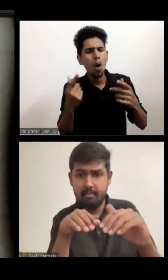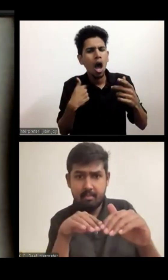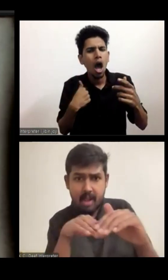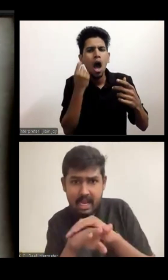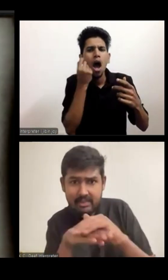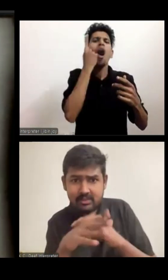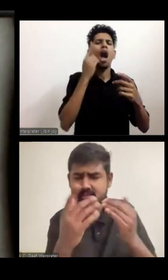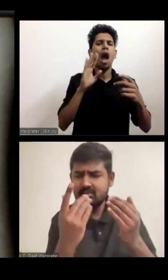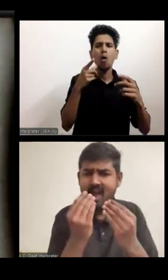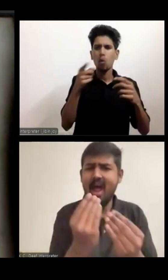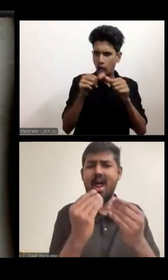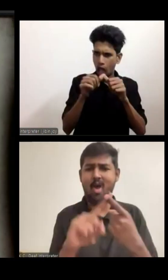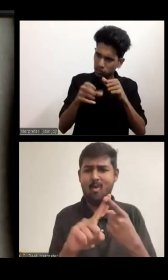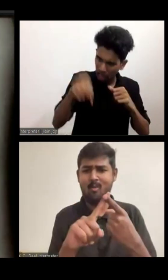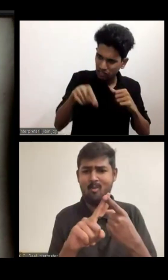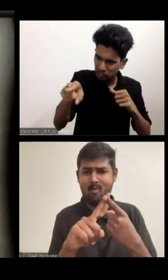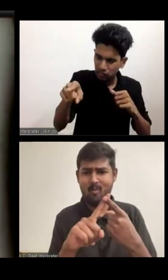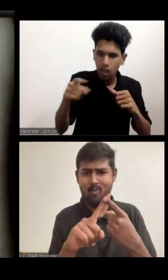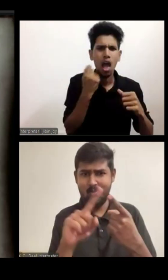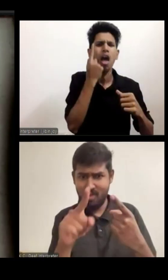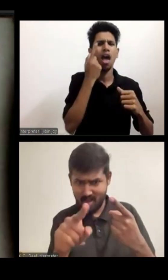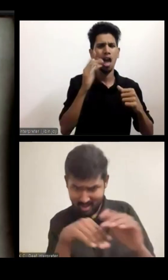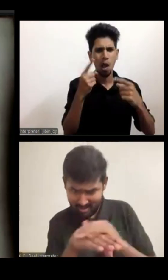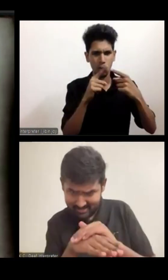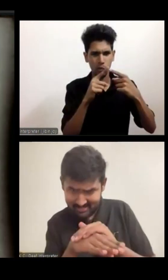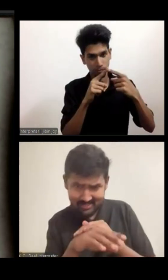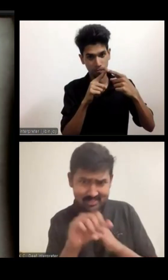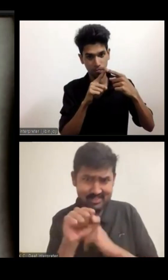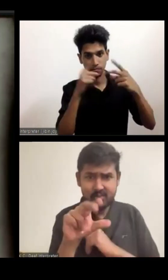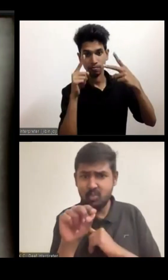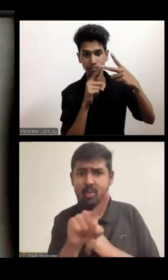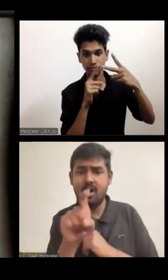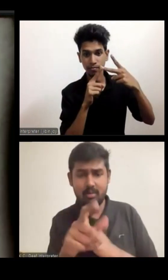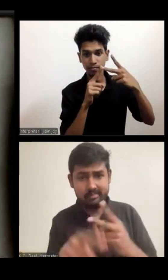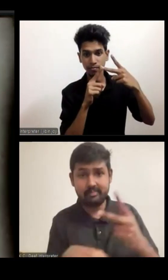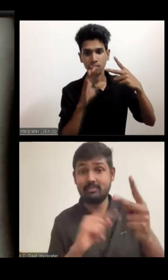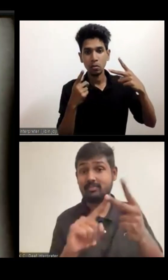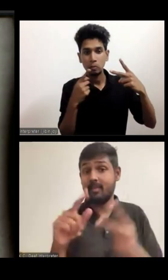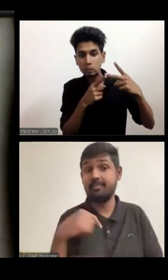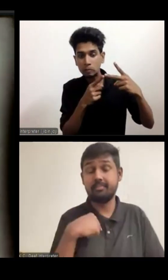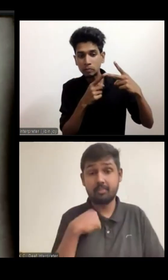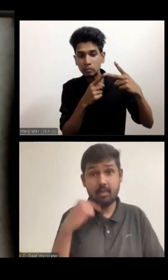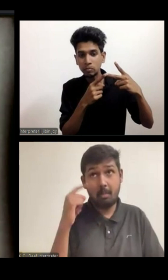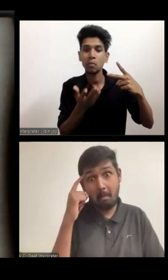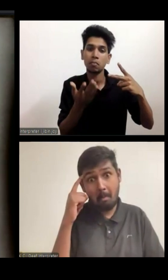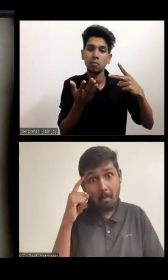Can I expect that the frequency of users will increase by the existing user? Like, can you give me some numbers?